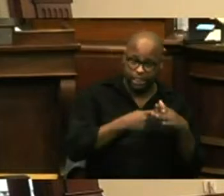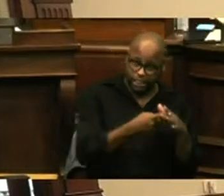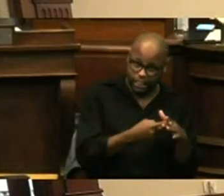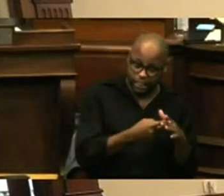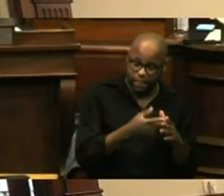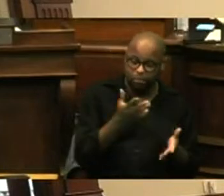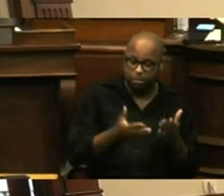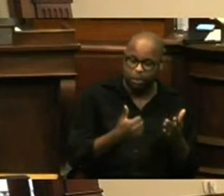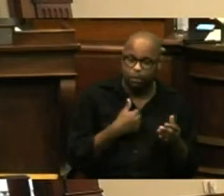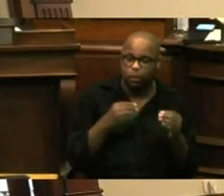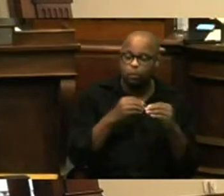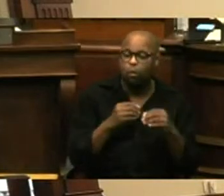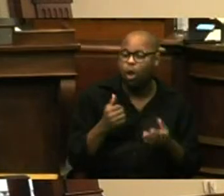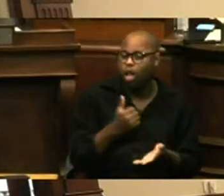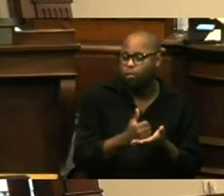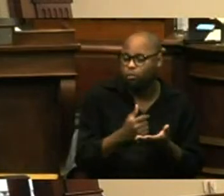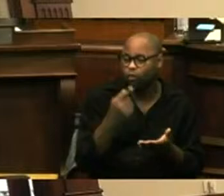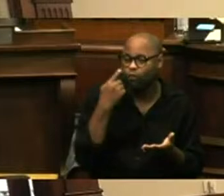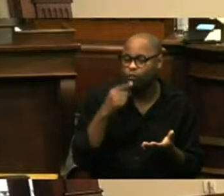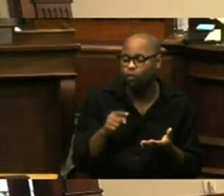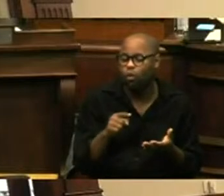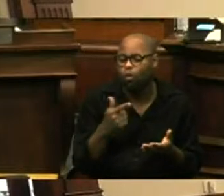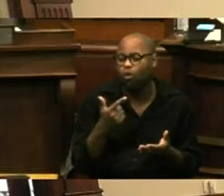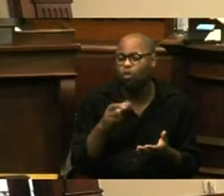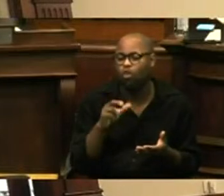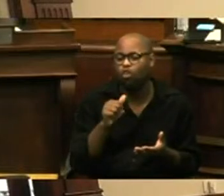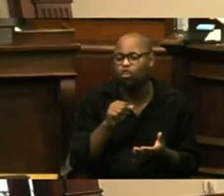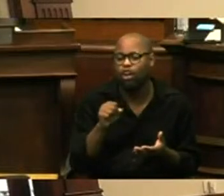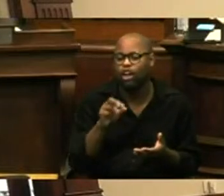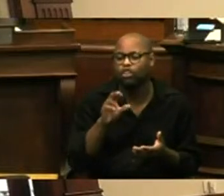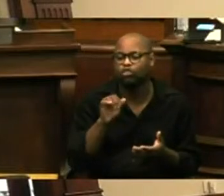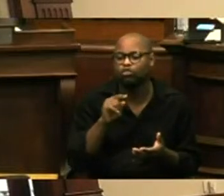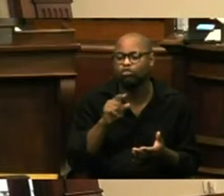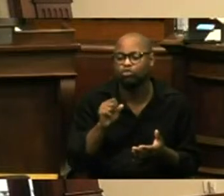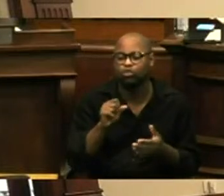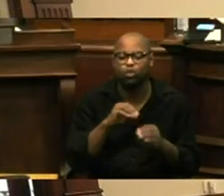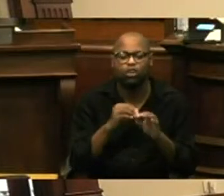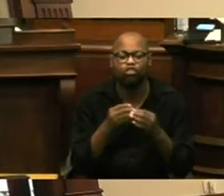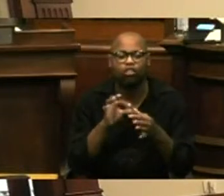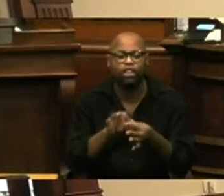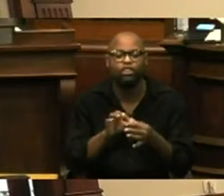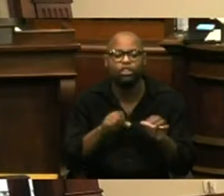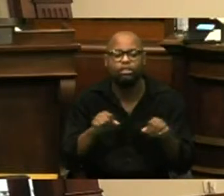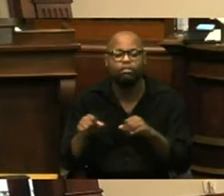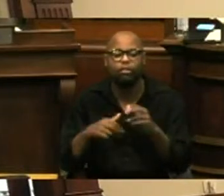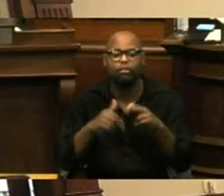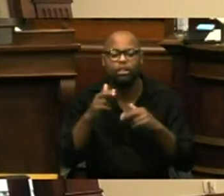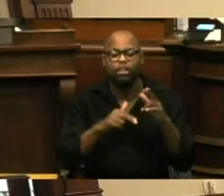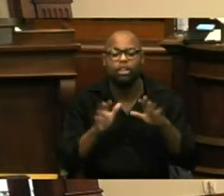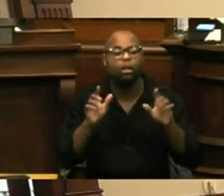evaluation when we could have, in theory, built it up front and probably been more helpful to